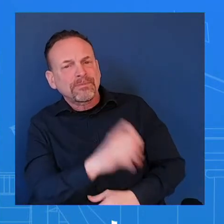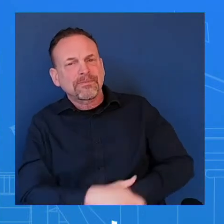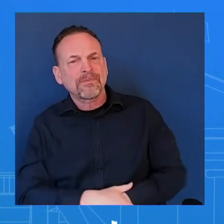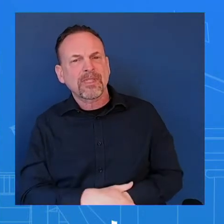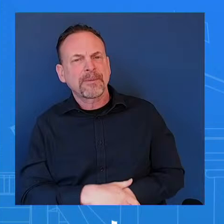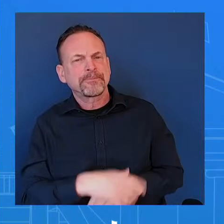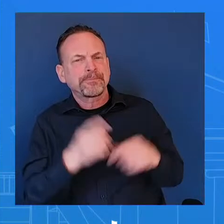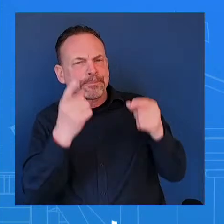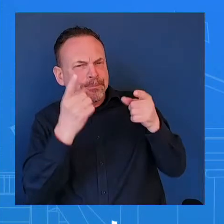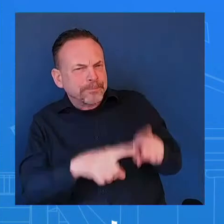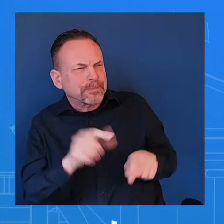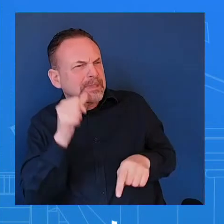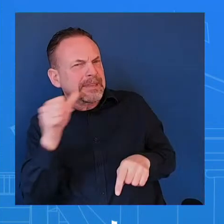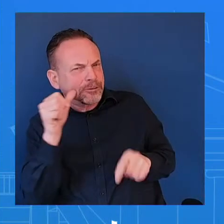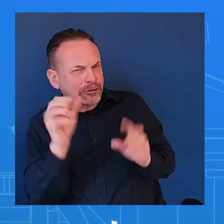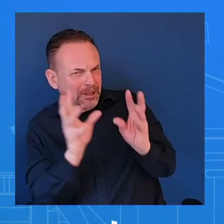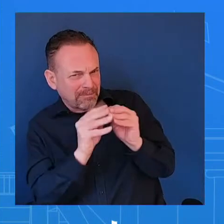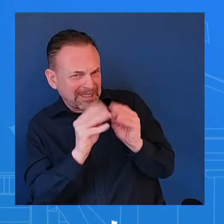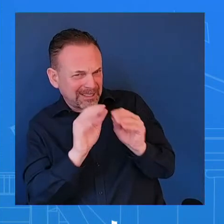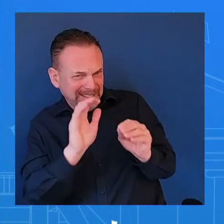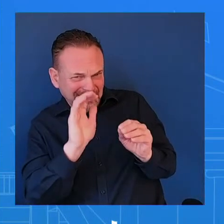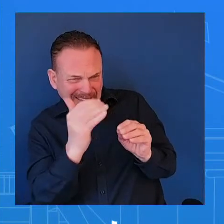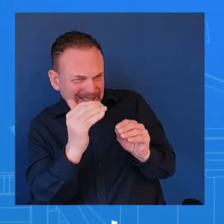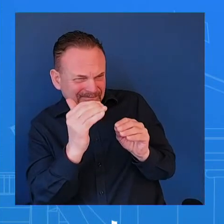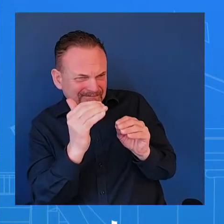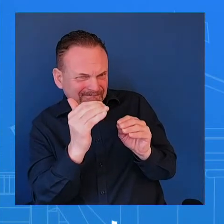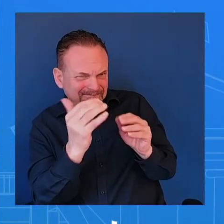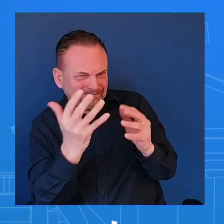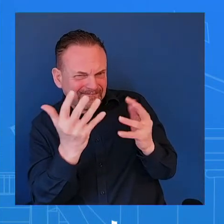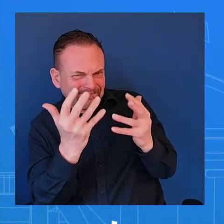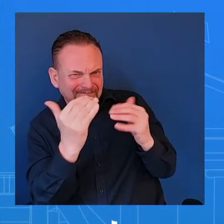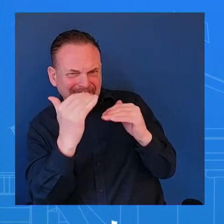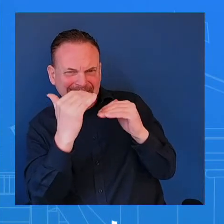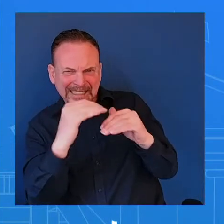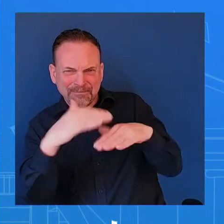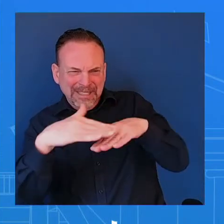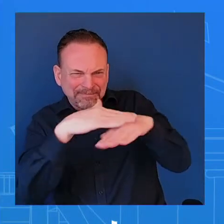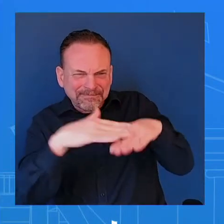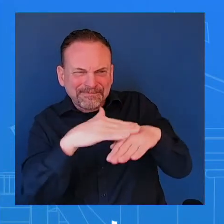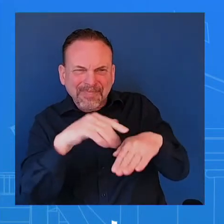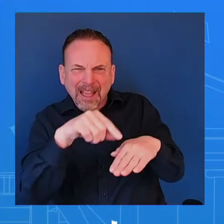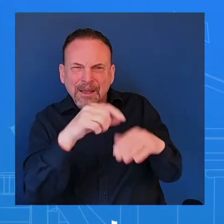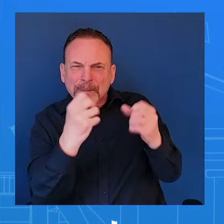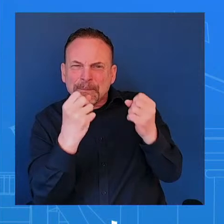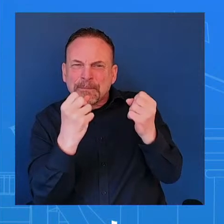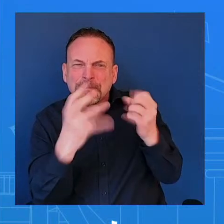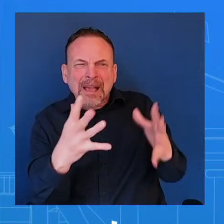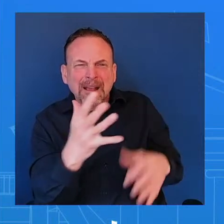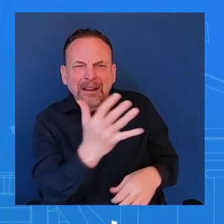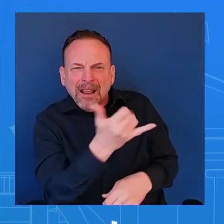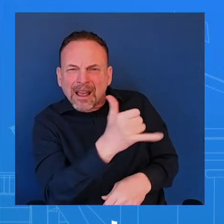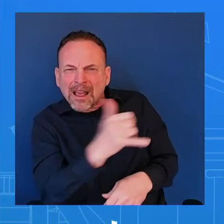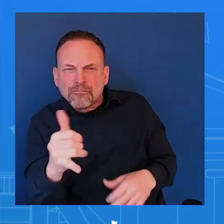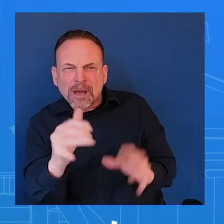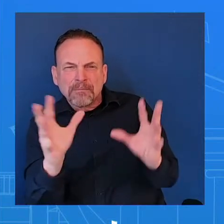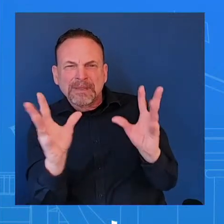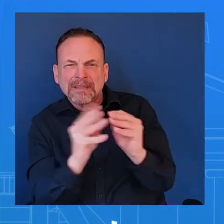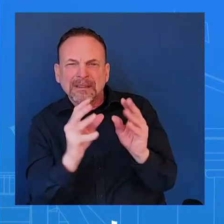that prominent Arab American leaders are declining to come to the White House? Ms. Jean-Pierre: I mean, look, you know, want to be really clear.